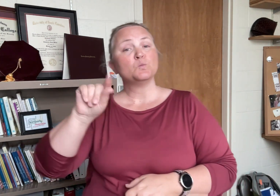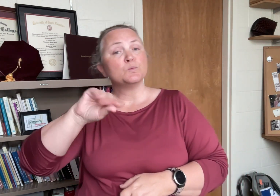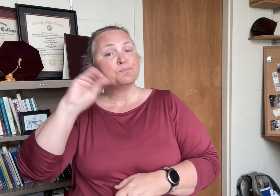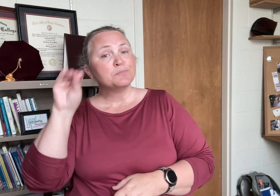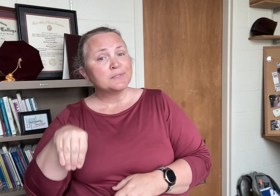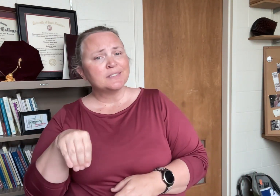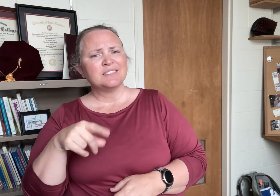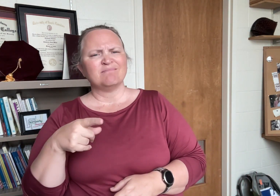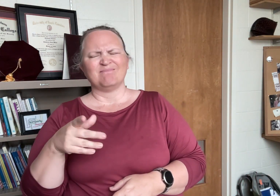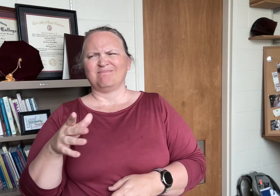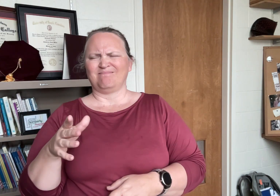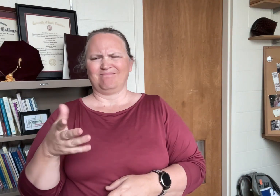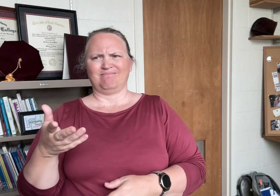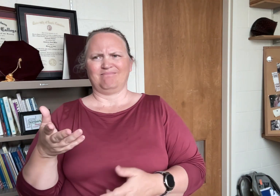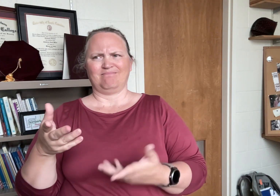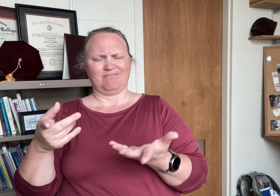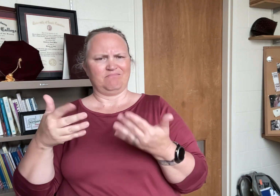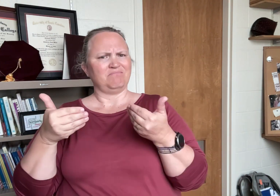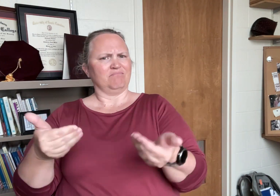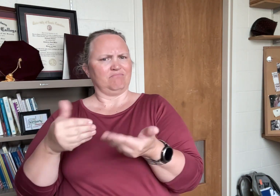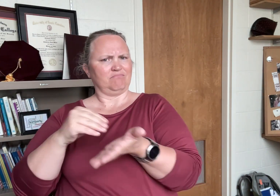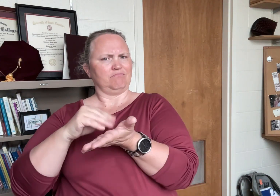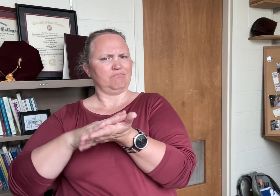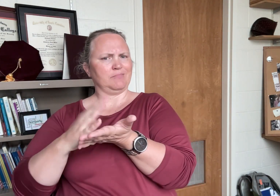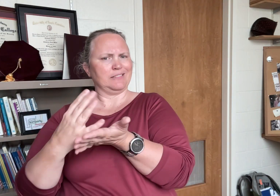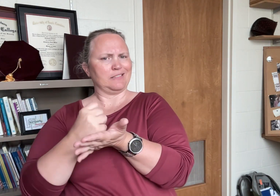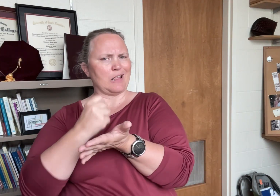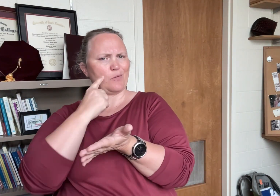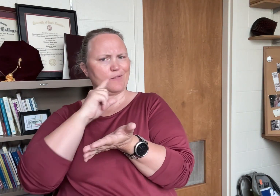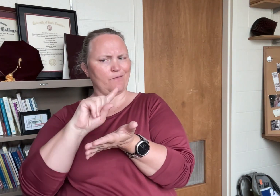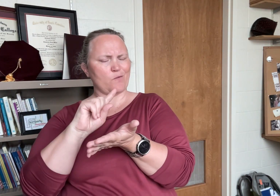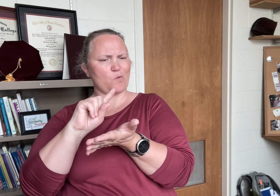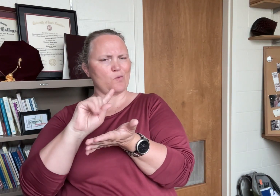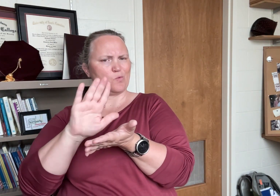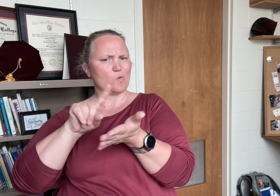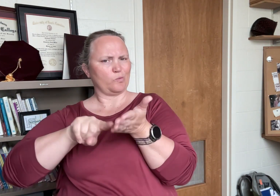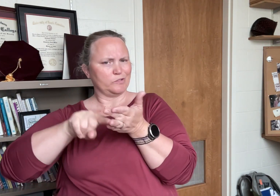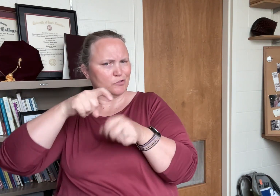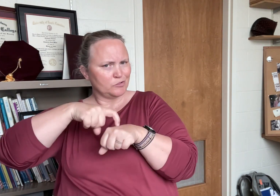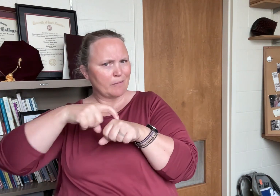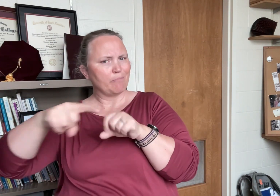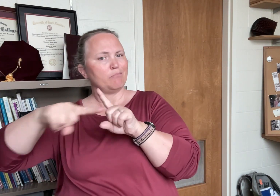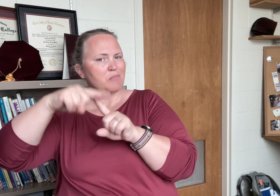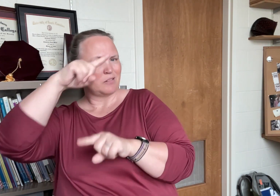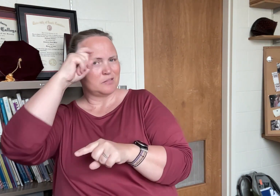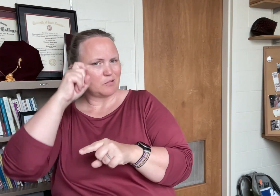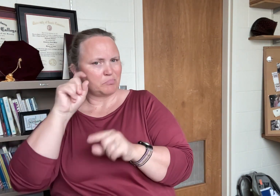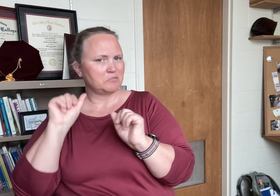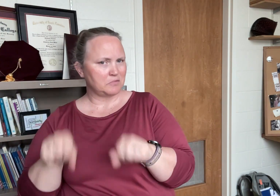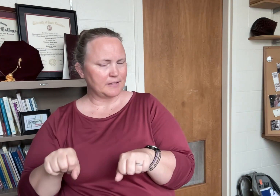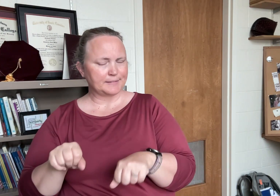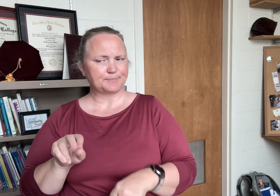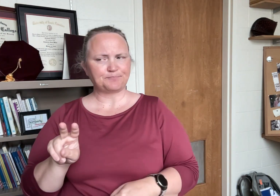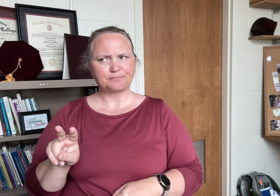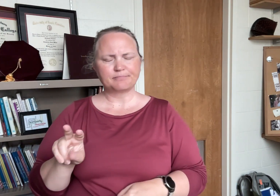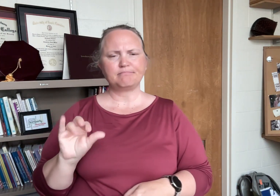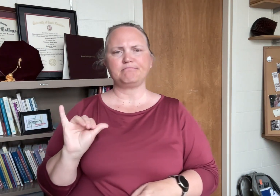And then about 20 percent of the respondents said, yeah, go ahead and put your research time during the academic year, as well as summer salary if you need it.